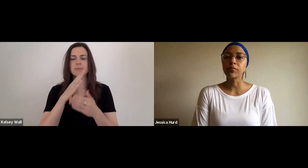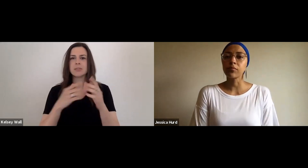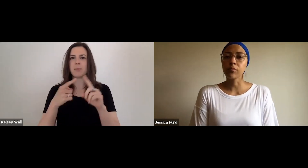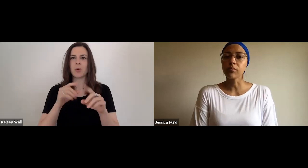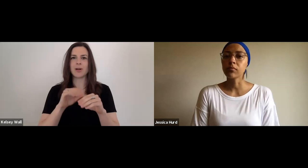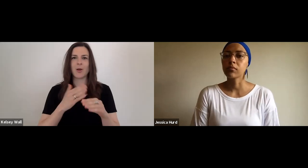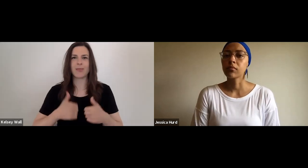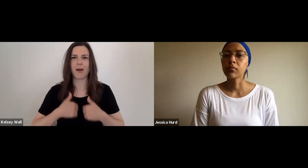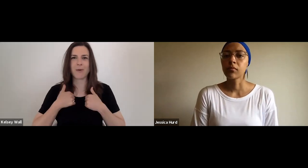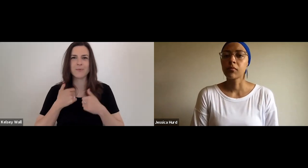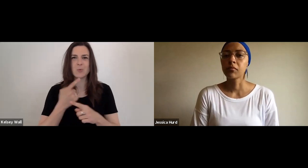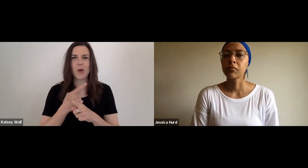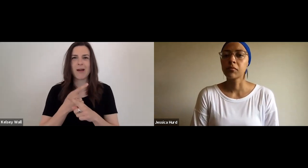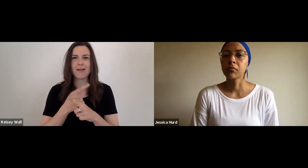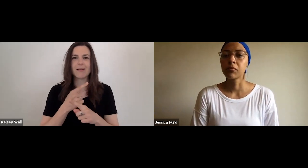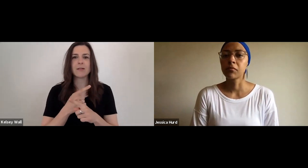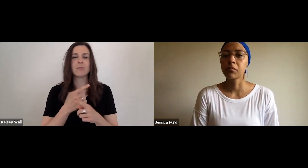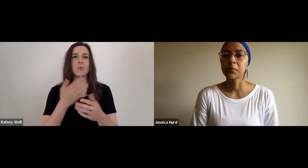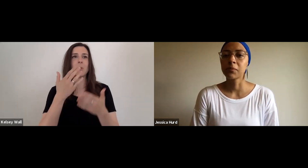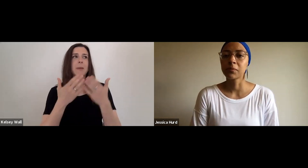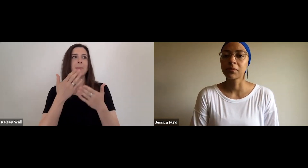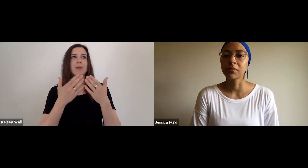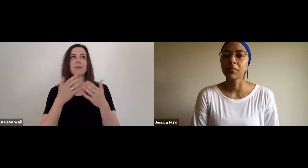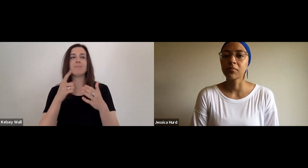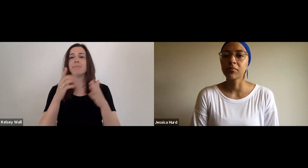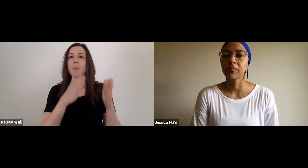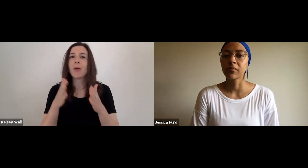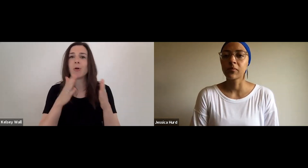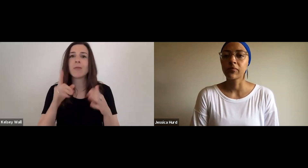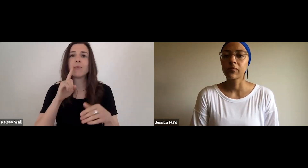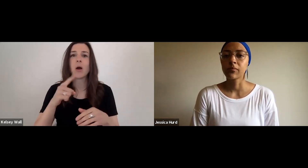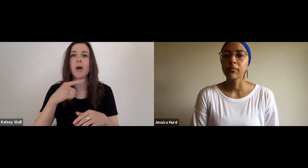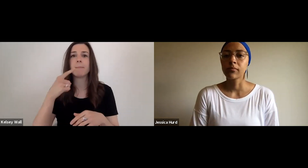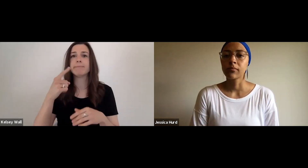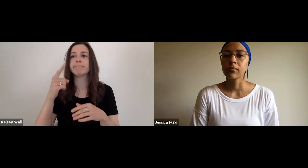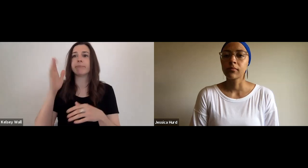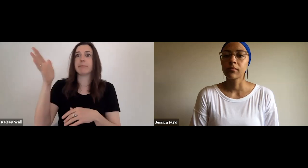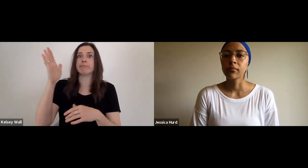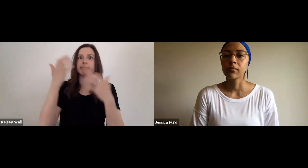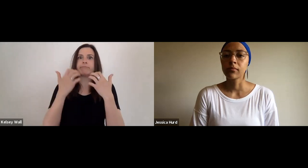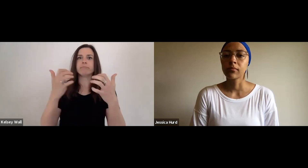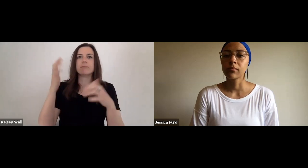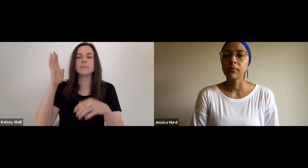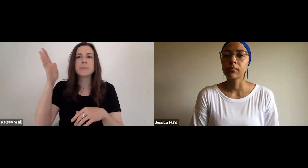So, we all experience stress every day in our lives. Nobody can avoid it, right, but we can prepare for it.